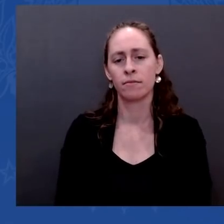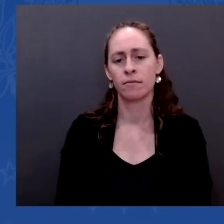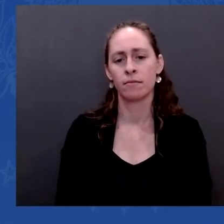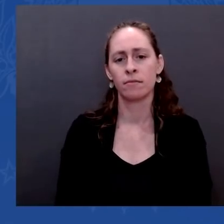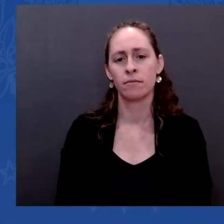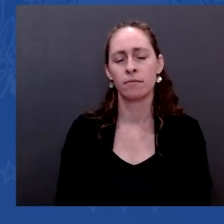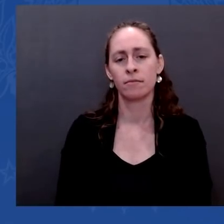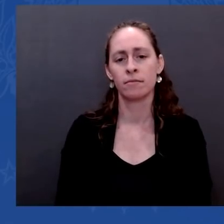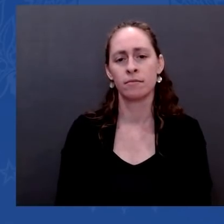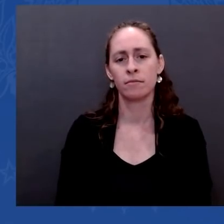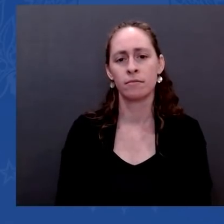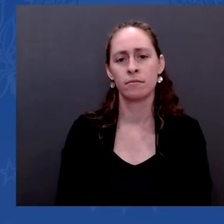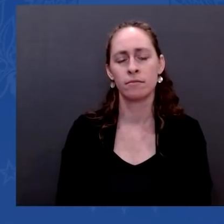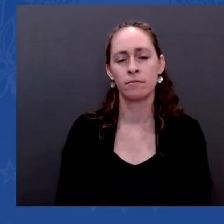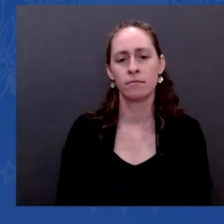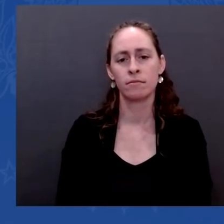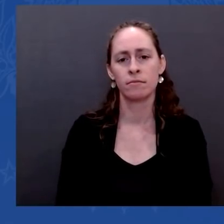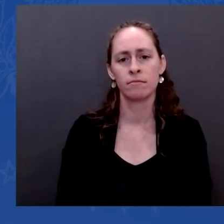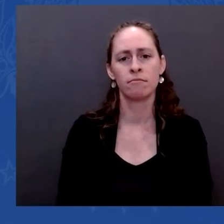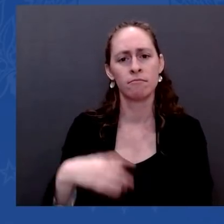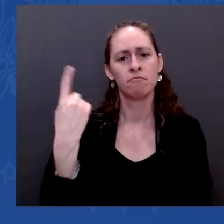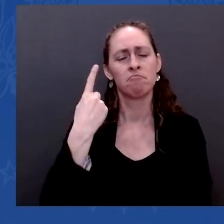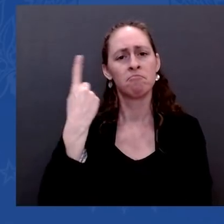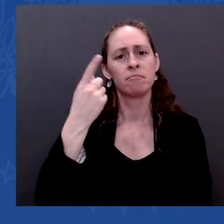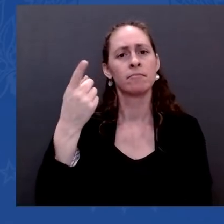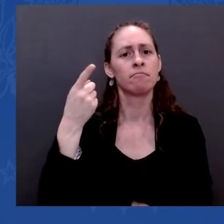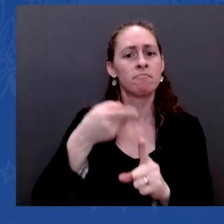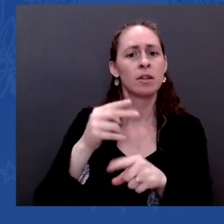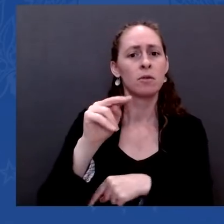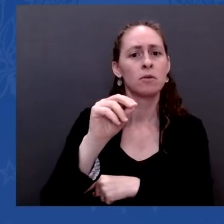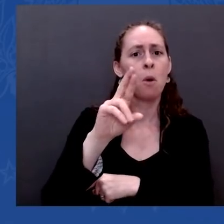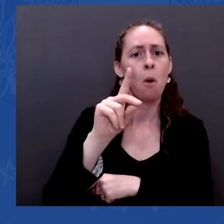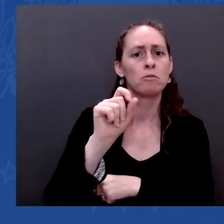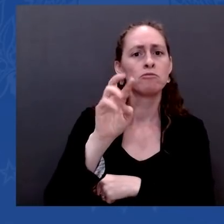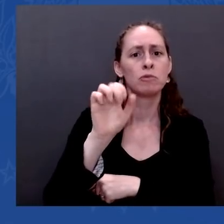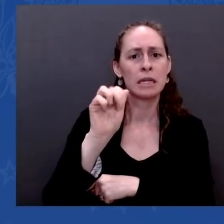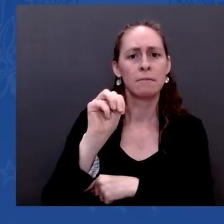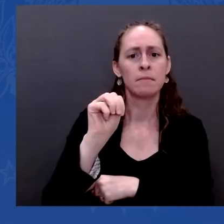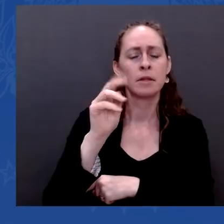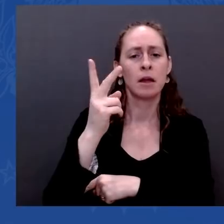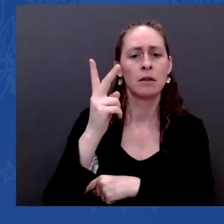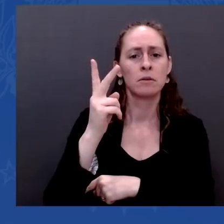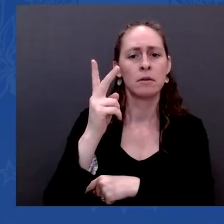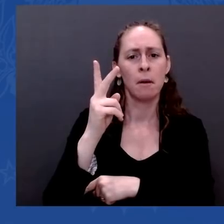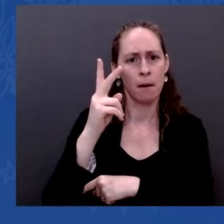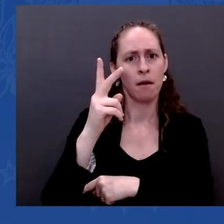You're not mentioning Nord Stream 2 by name. Don't you think if you were to spell this out,